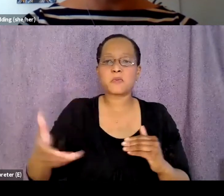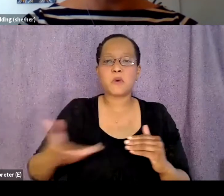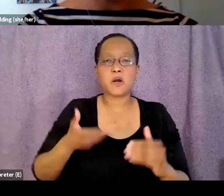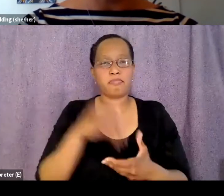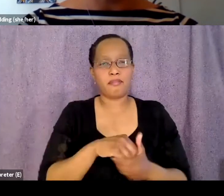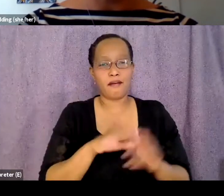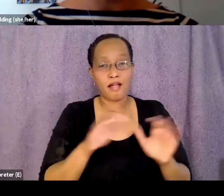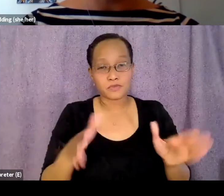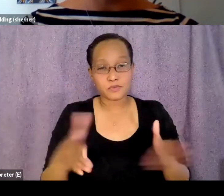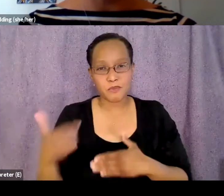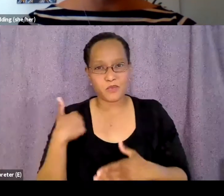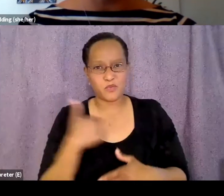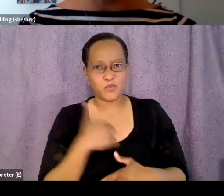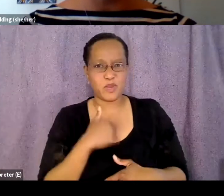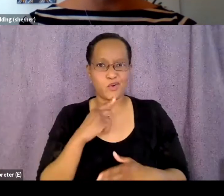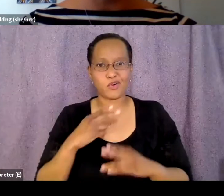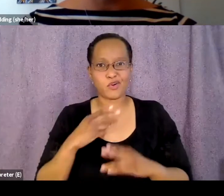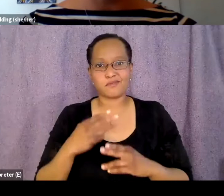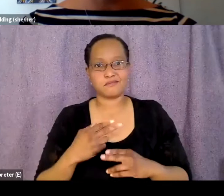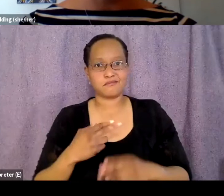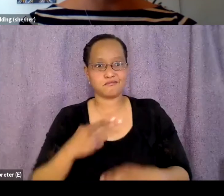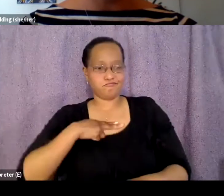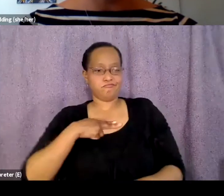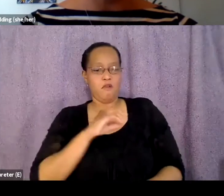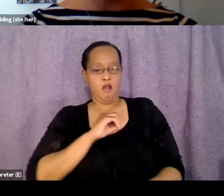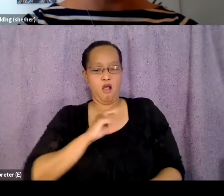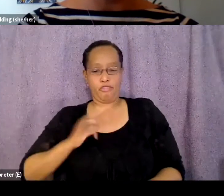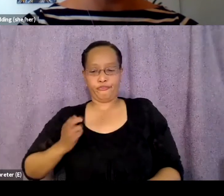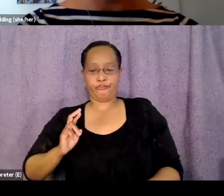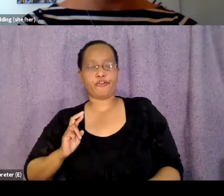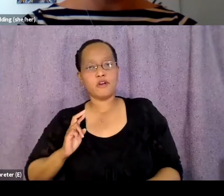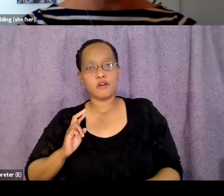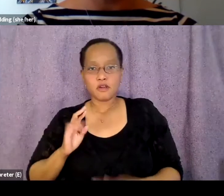considered, like other and kind of one of the know whether, in the industry of you know,